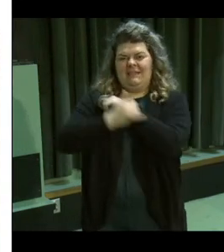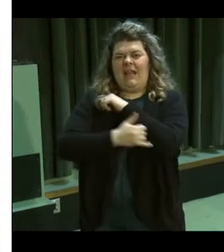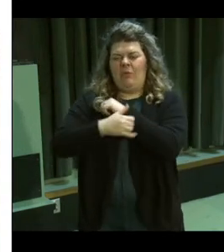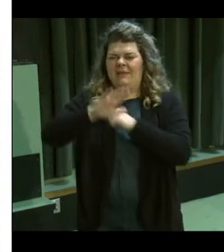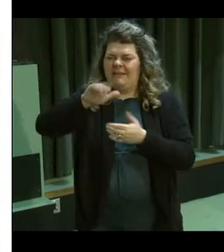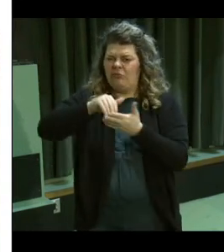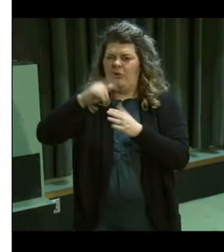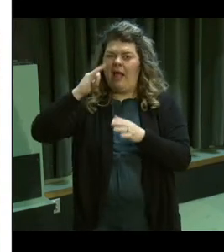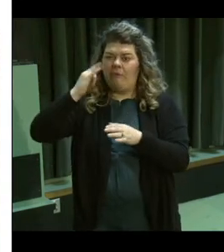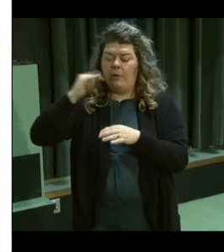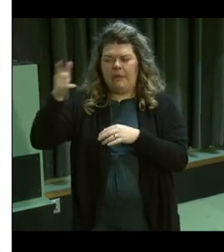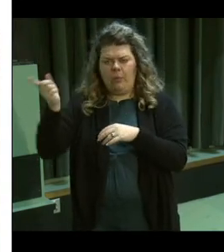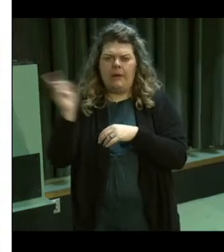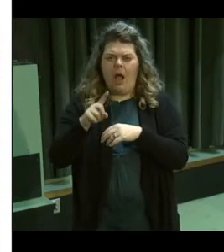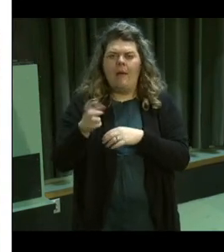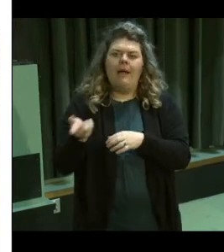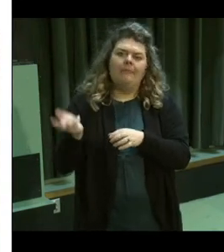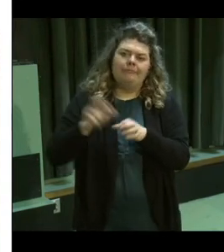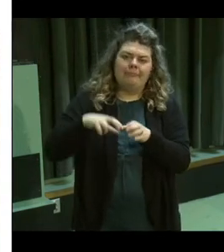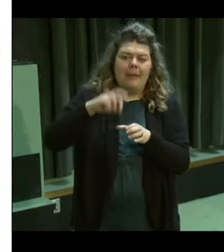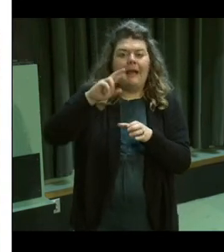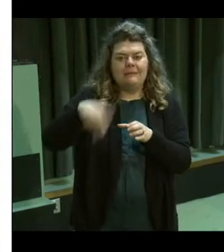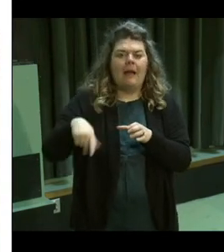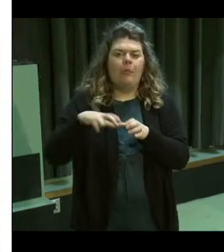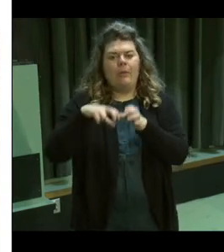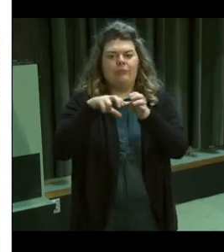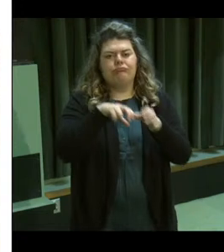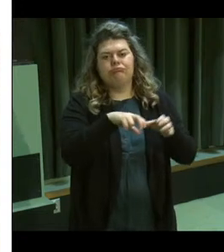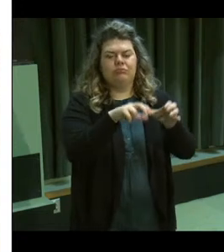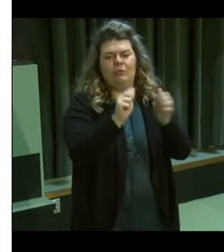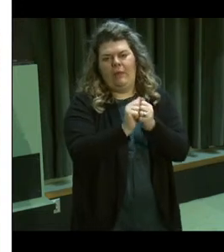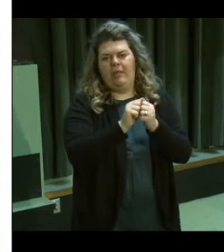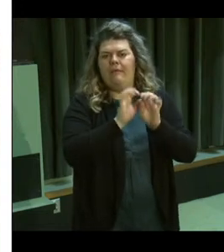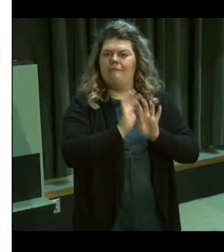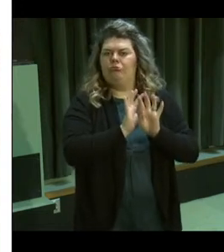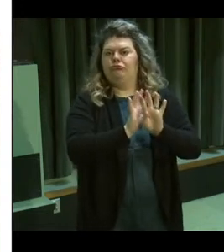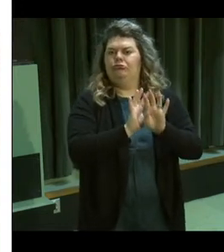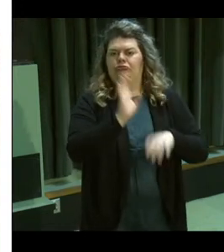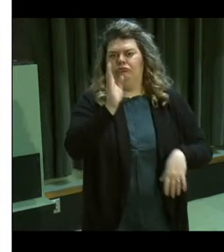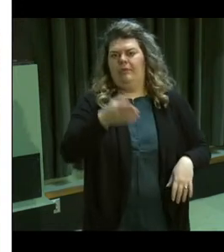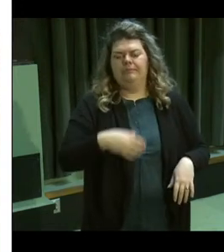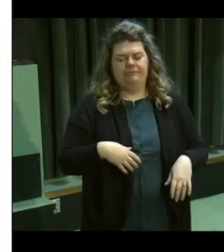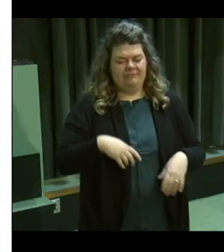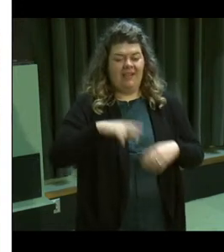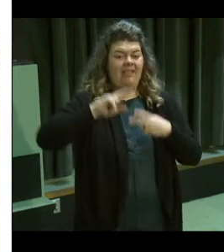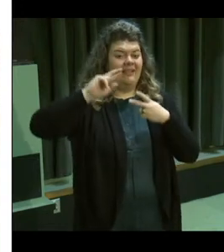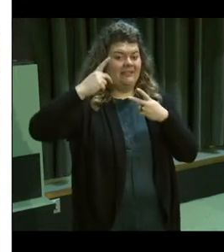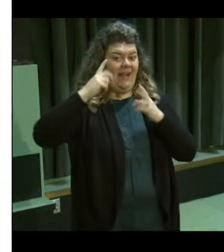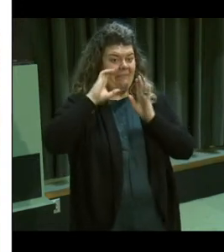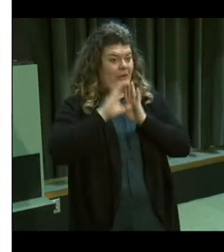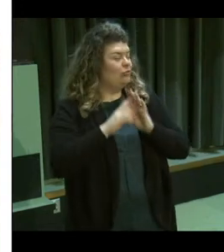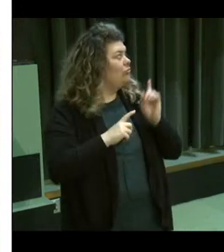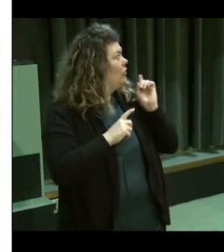central California. He would come and pick us up, and we